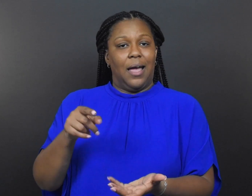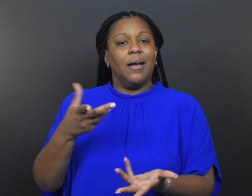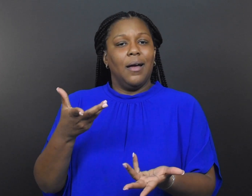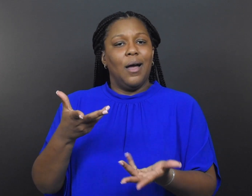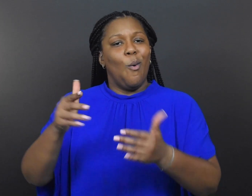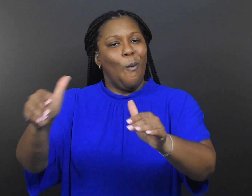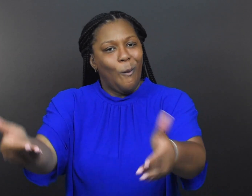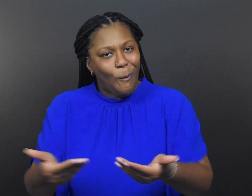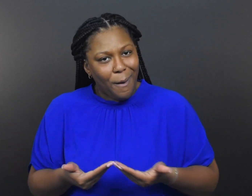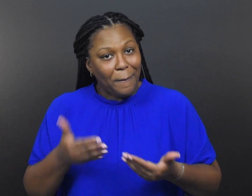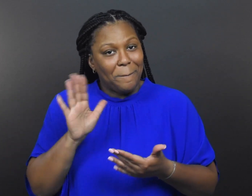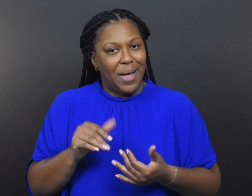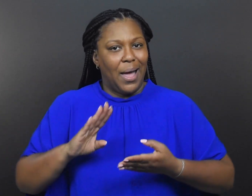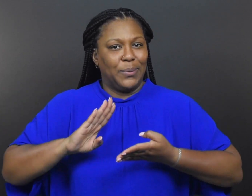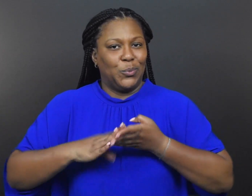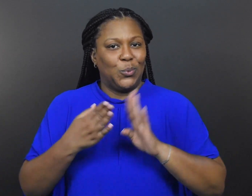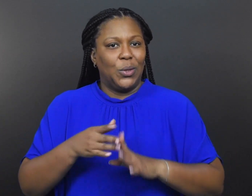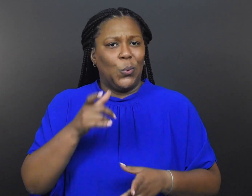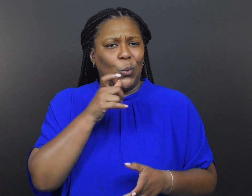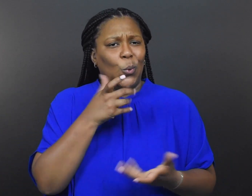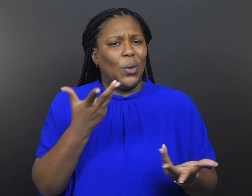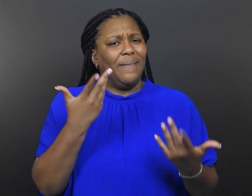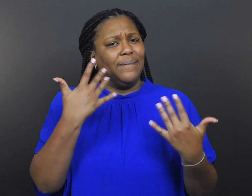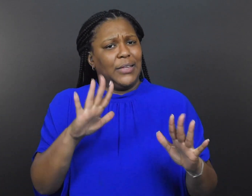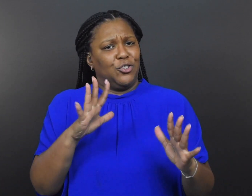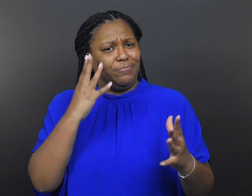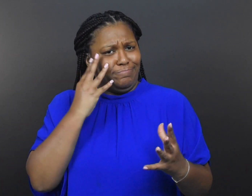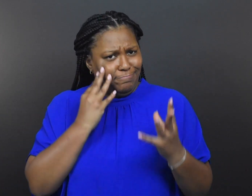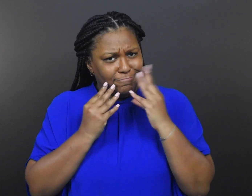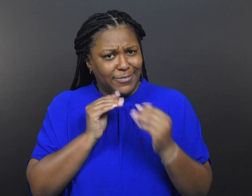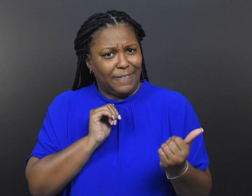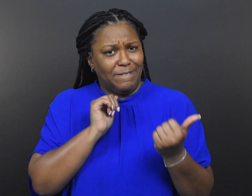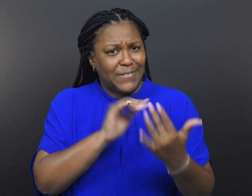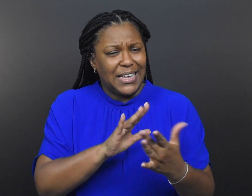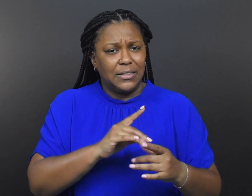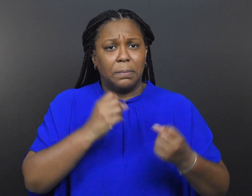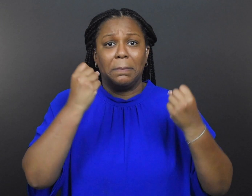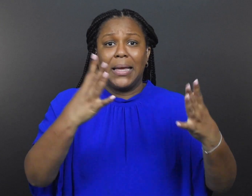This was welcomed by communities who were "facing many barriers to health care access"